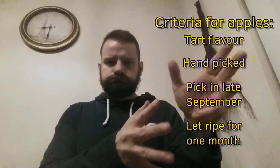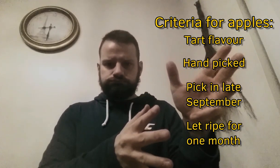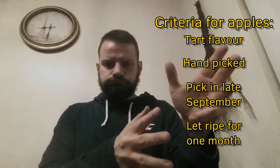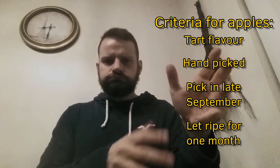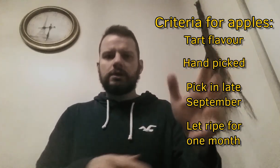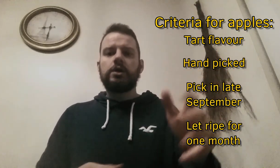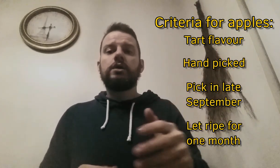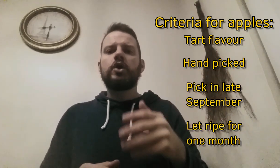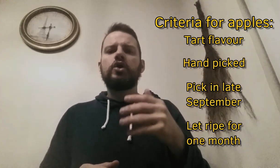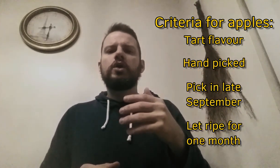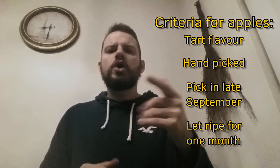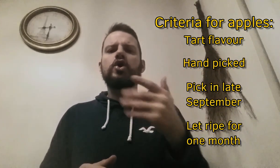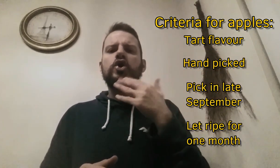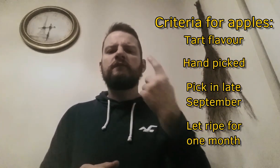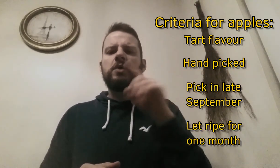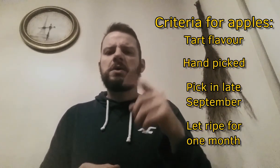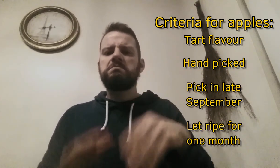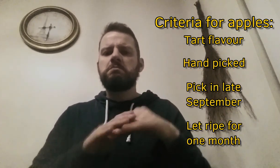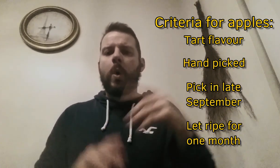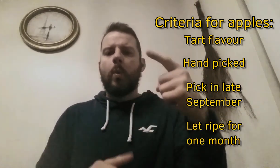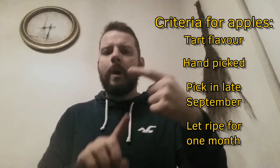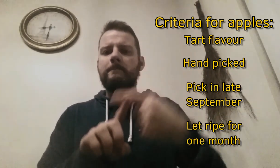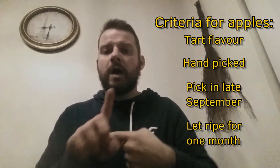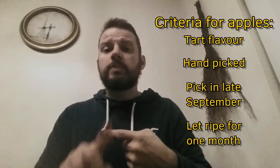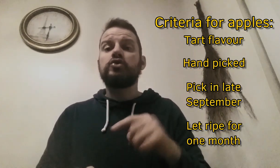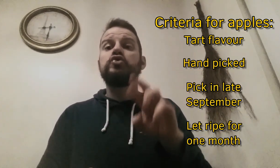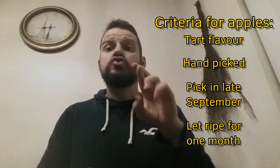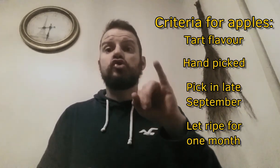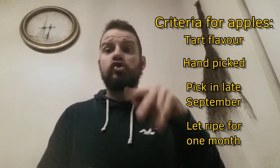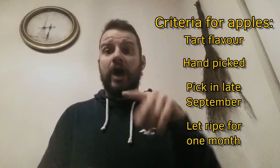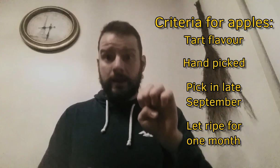You leave them aside and they're good up to one month to ripen.